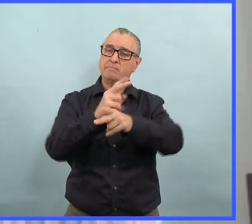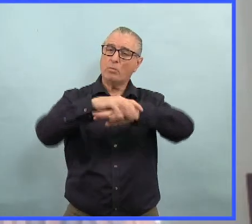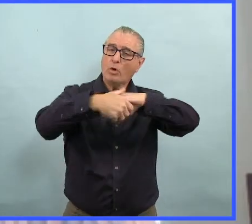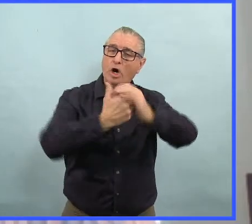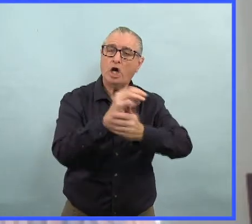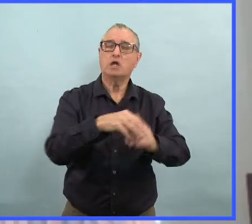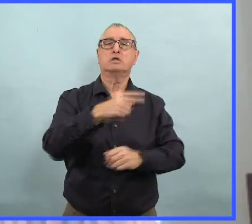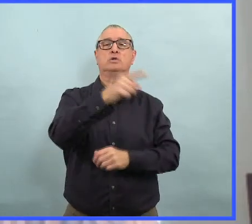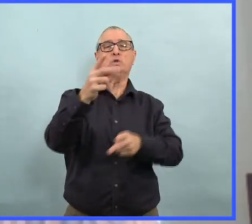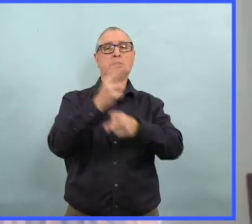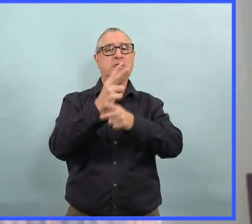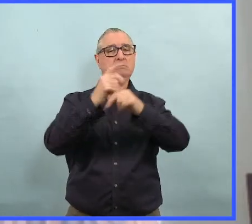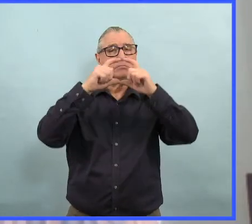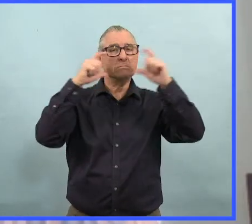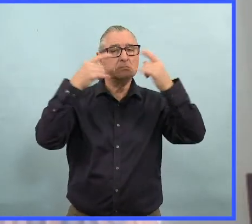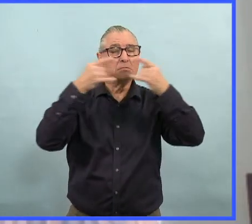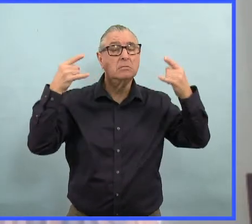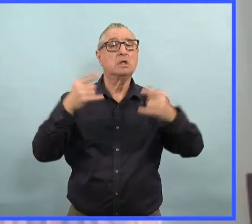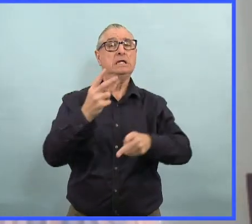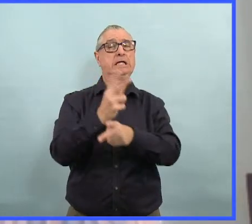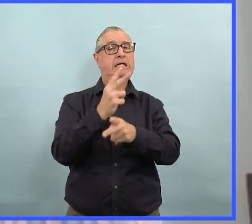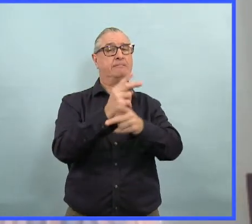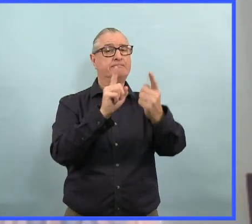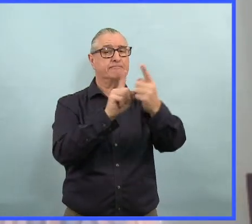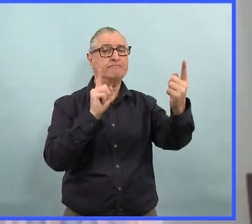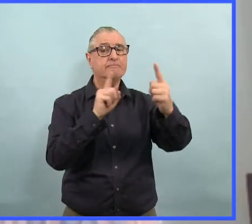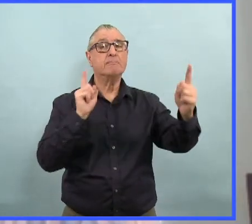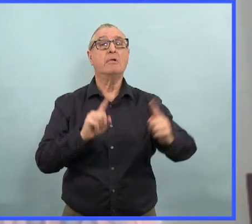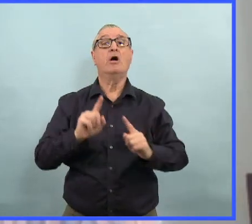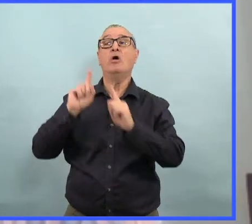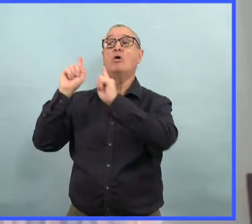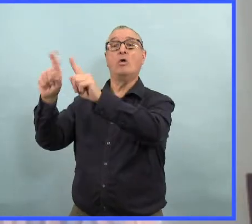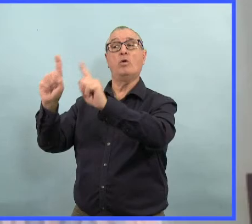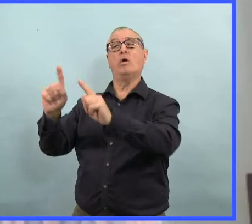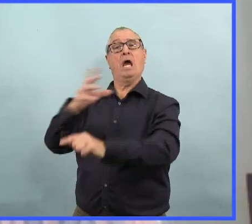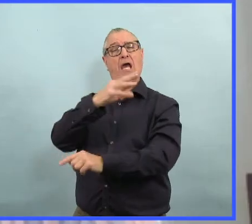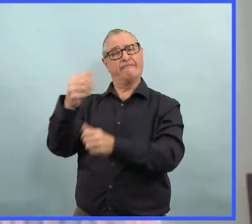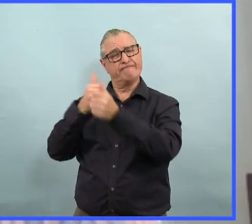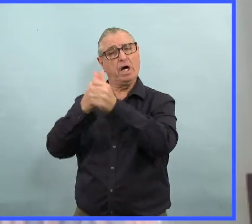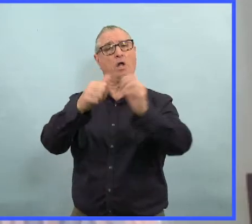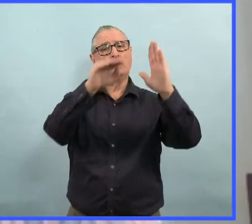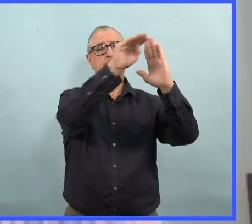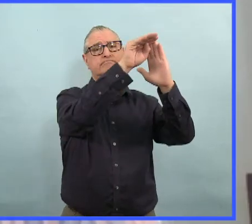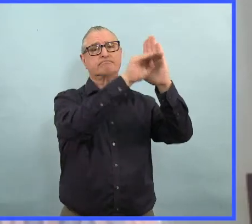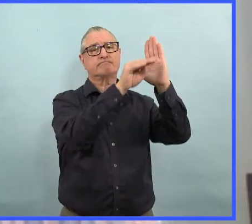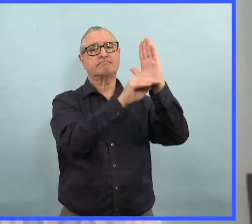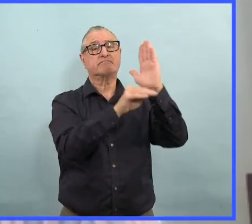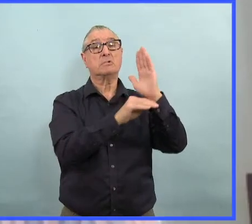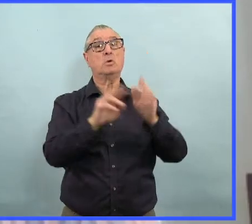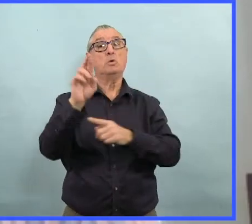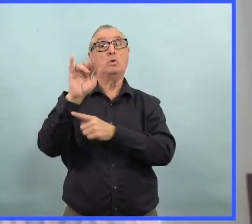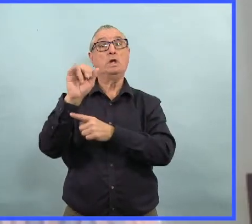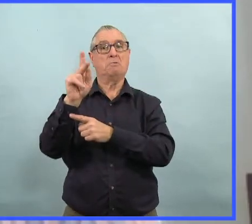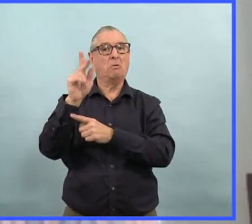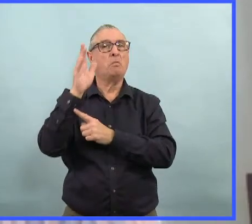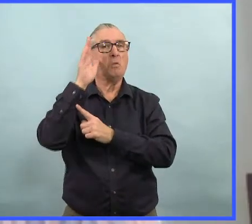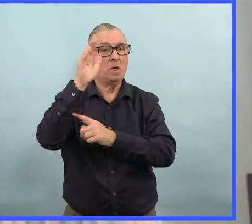so again the the risk overall is lower certainly not zero so we do need to be always cautious